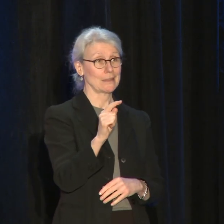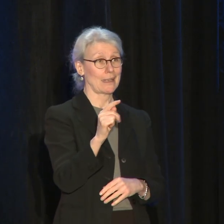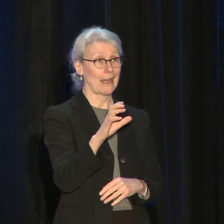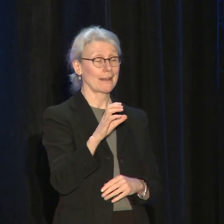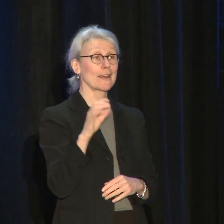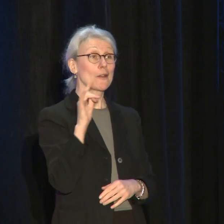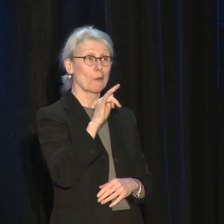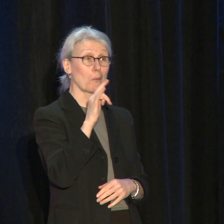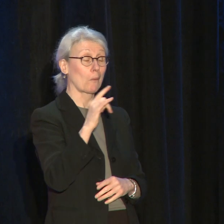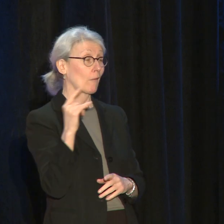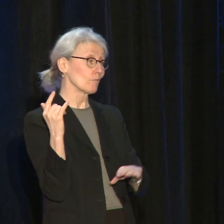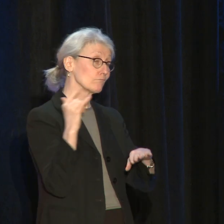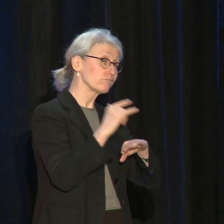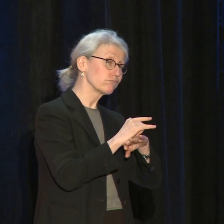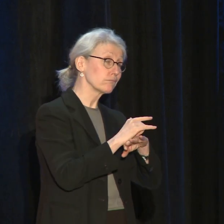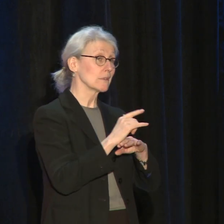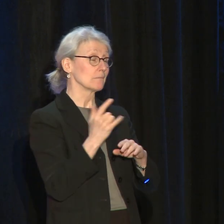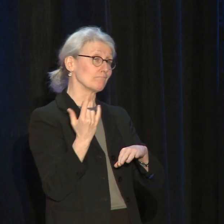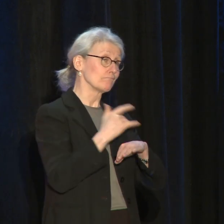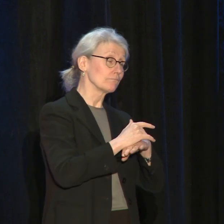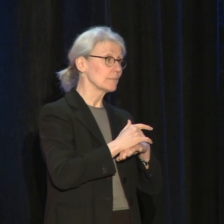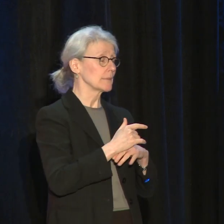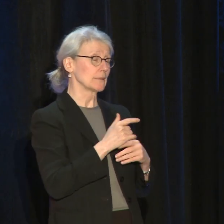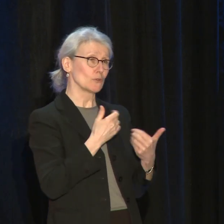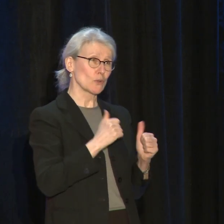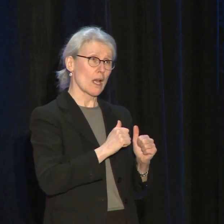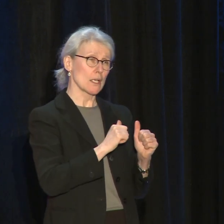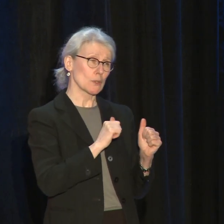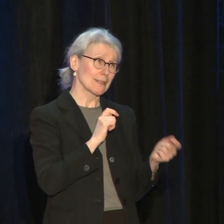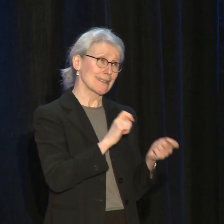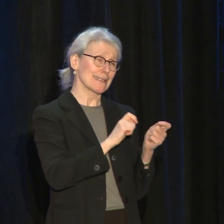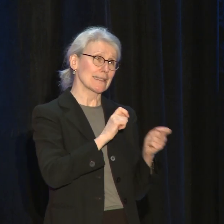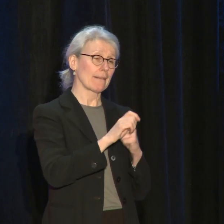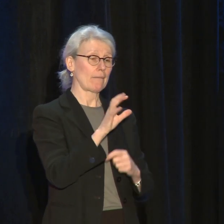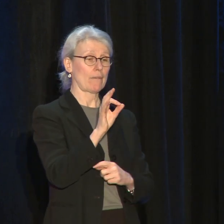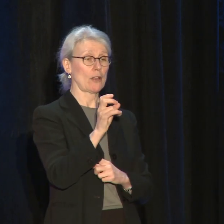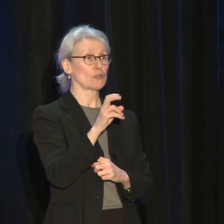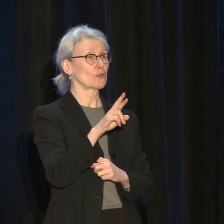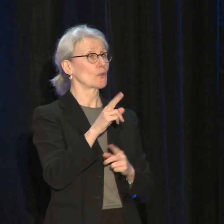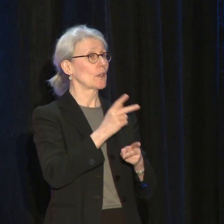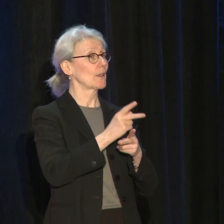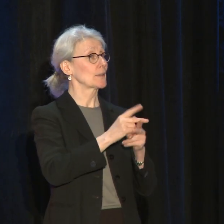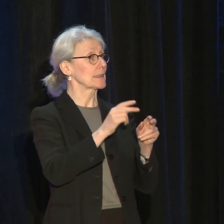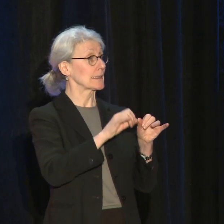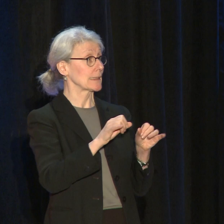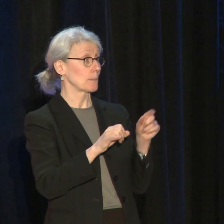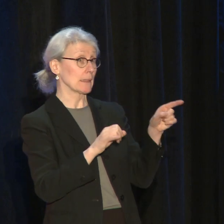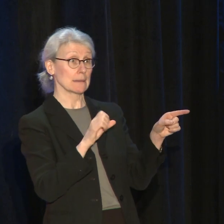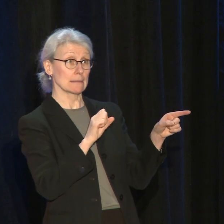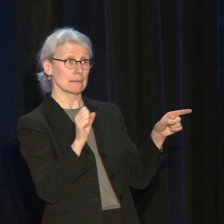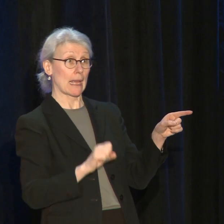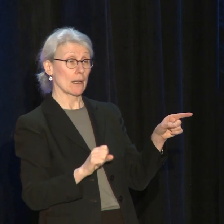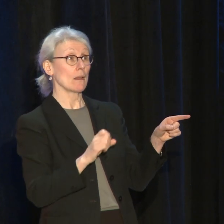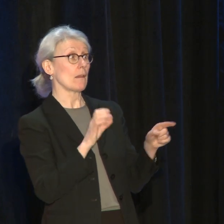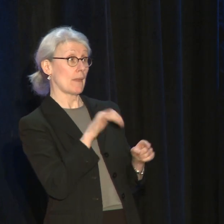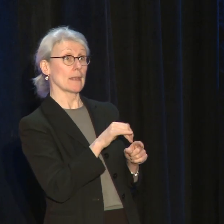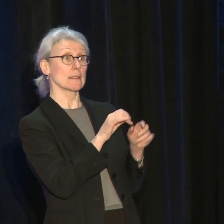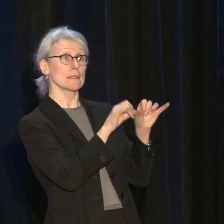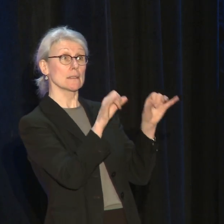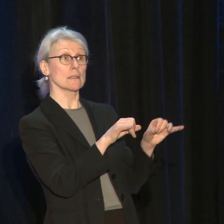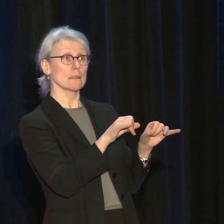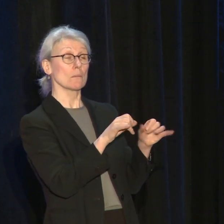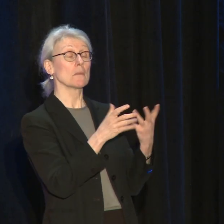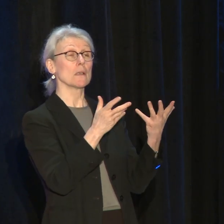trying to reform the foster care system in Seattle, which had been declared by a judge,